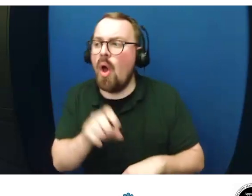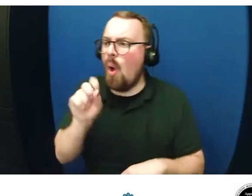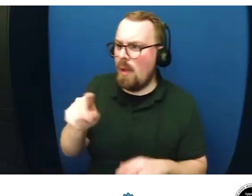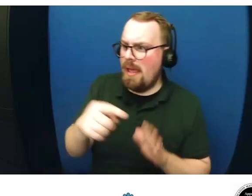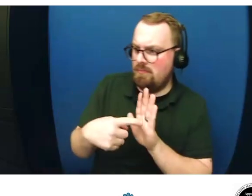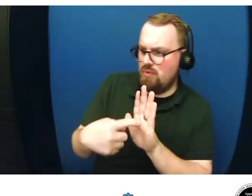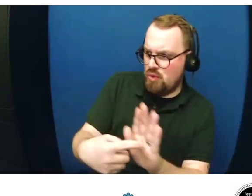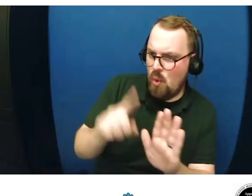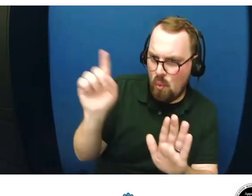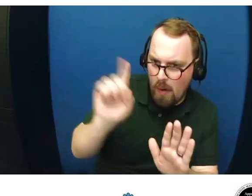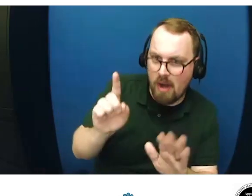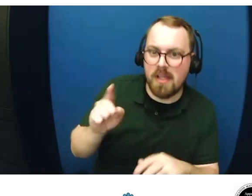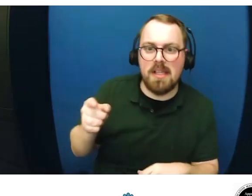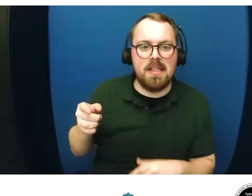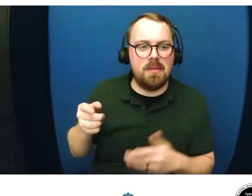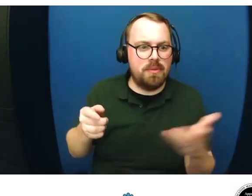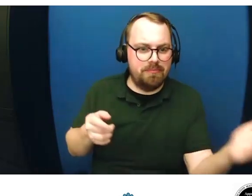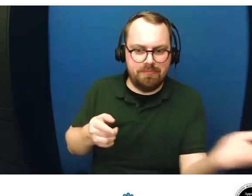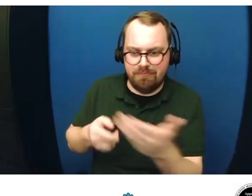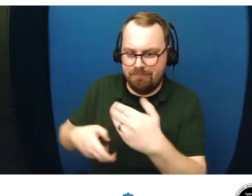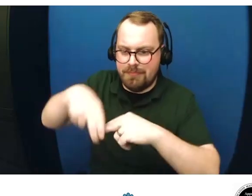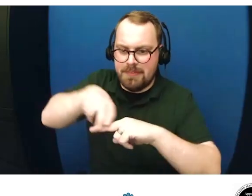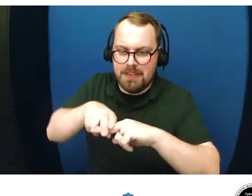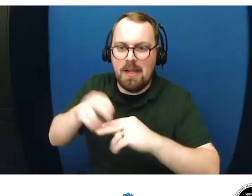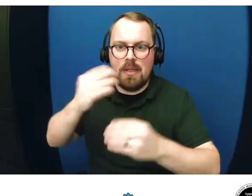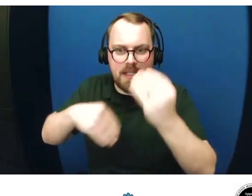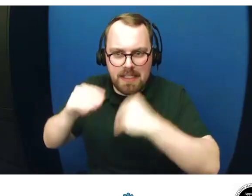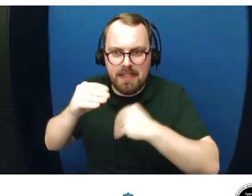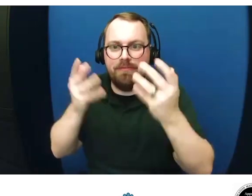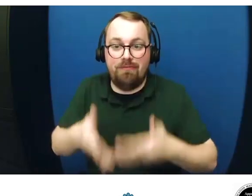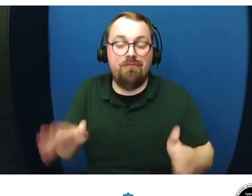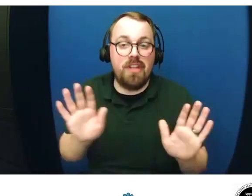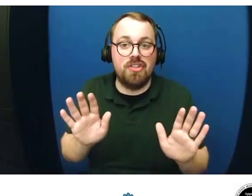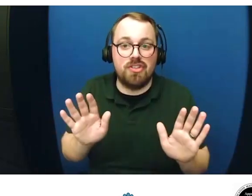He would go get it. He would sit down. He would eat it. The end.